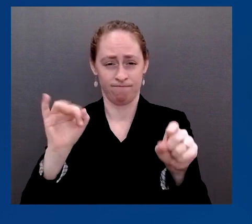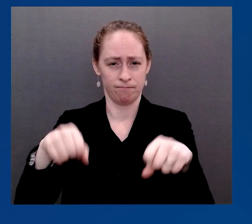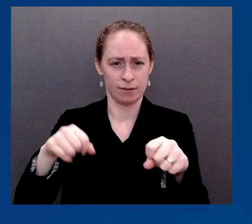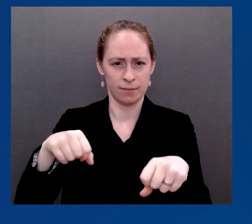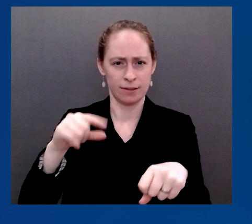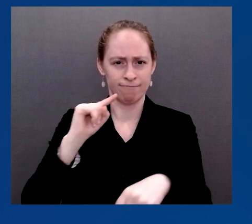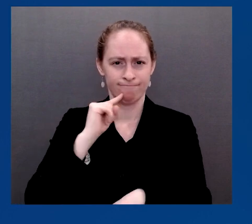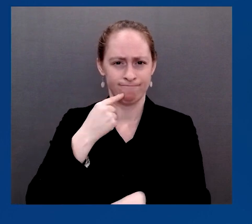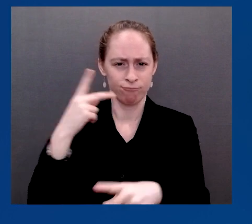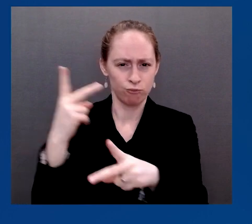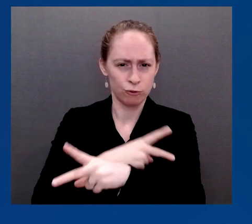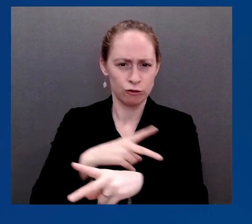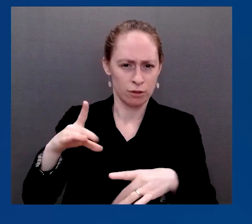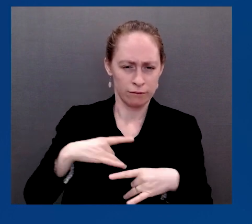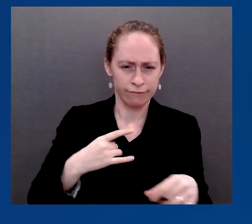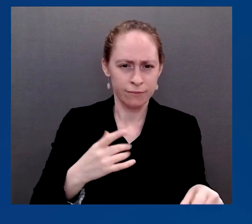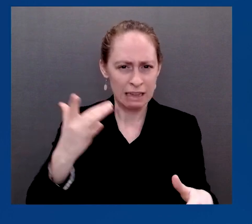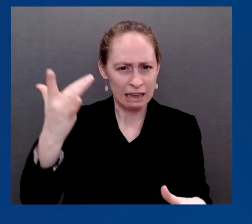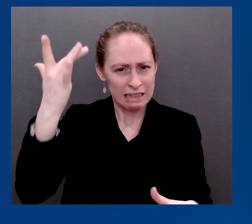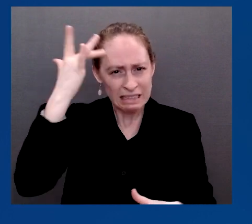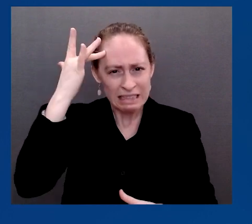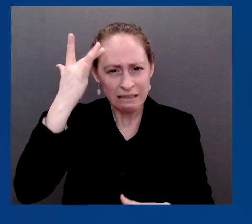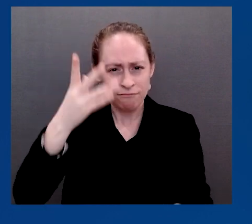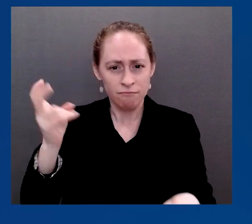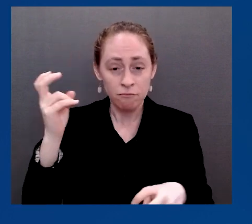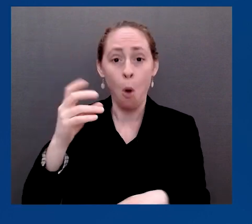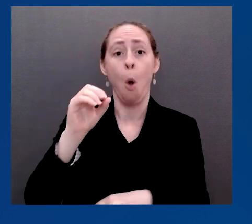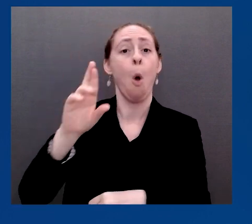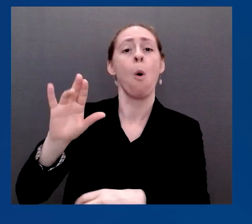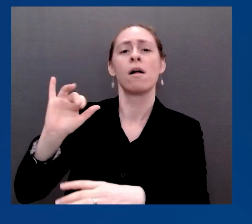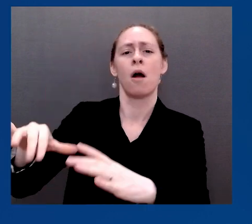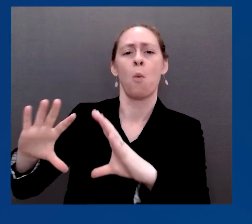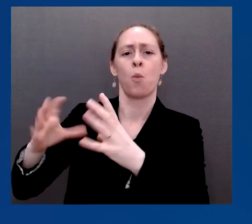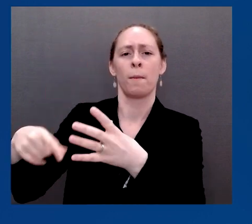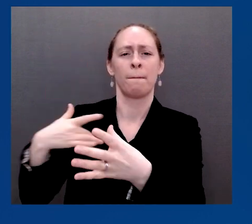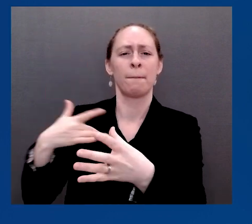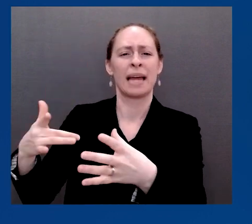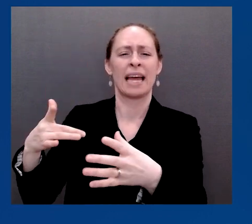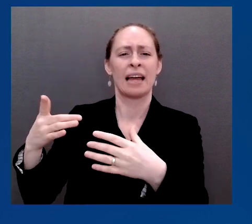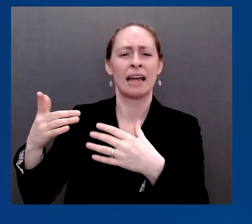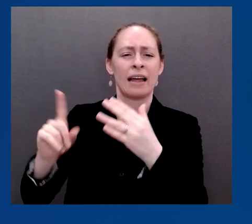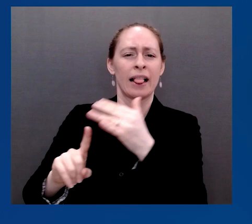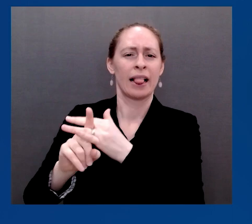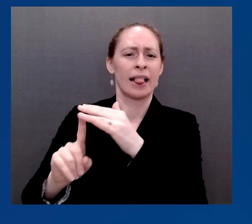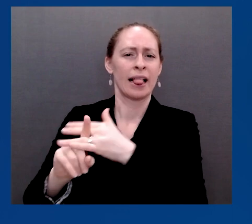and prevention measures. More than 6,000 healthcare facilities across the country,